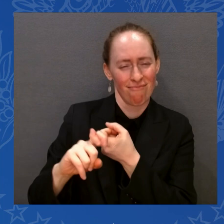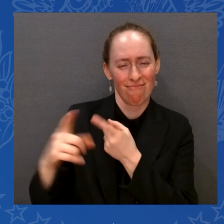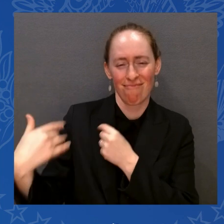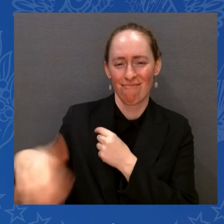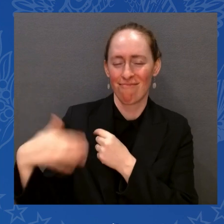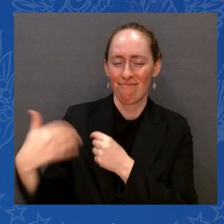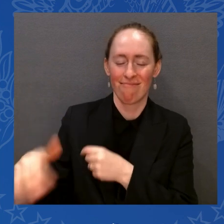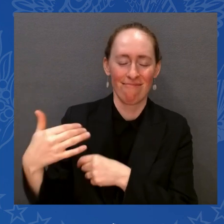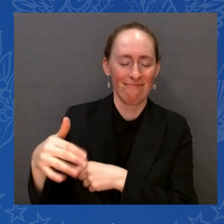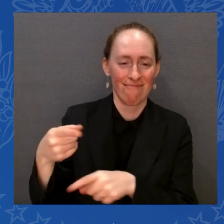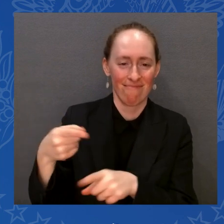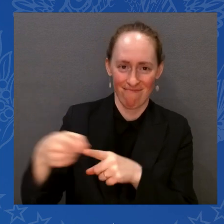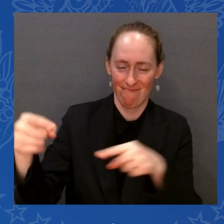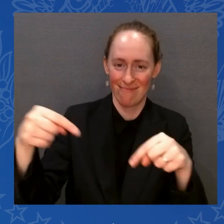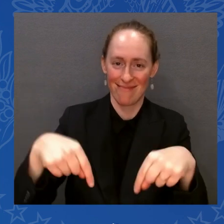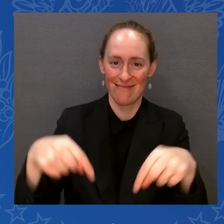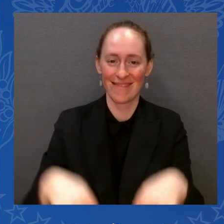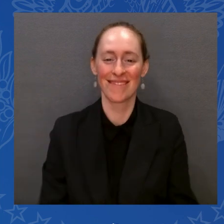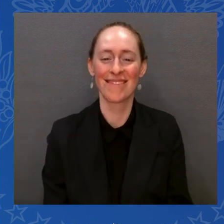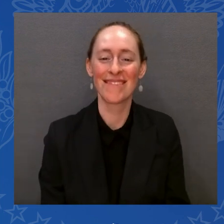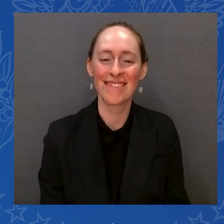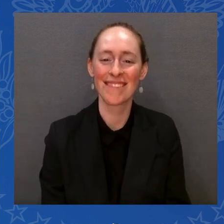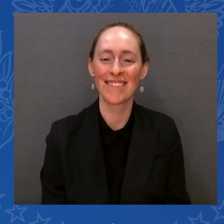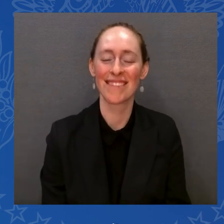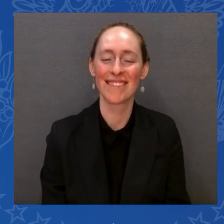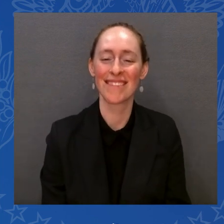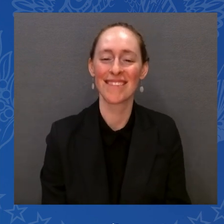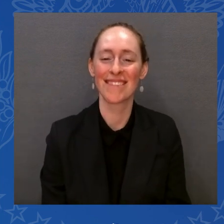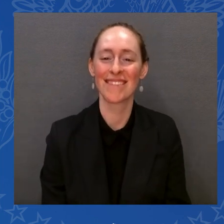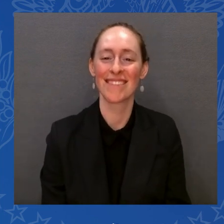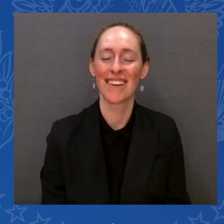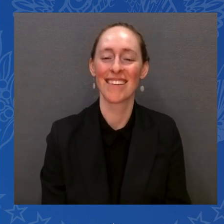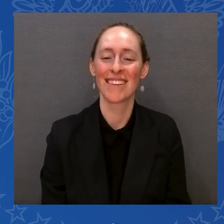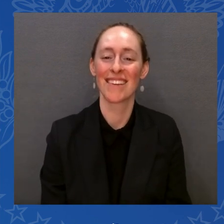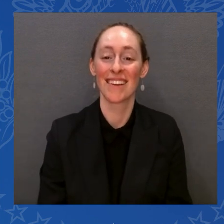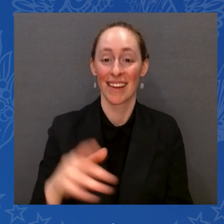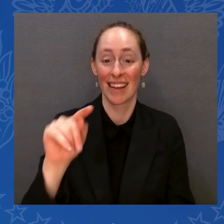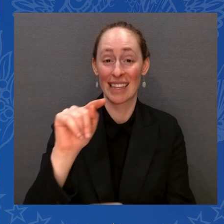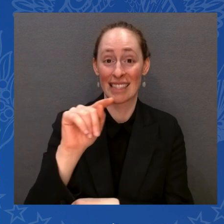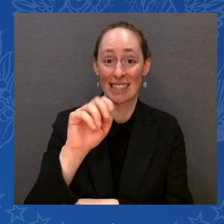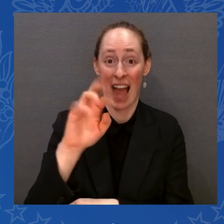The thing about Terry is: Whatever he says, he does, even when circumstances change. I love the people that say, "I'll be there with you,"